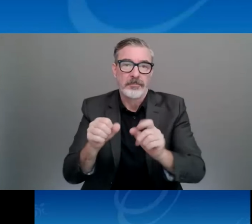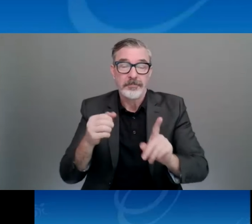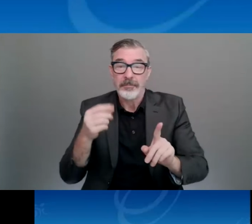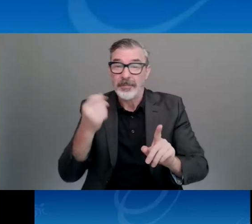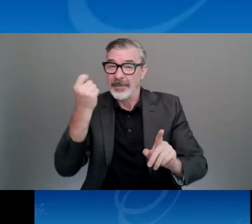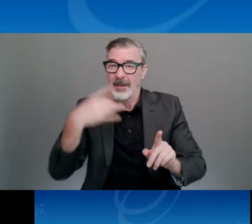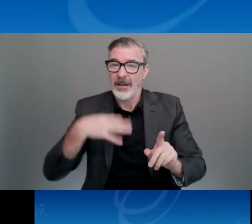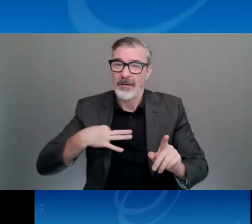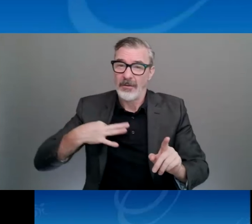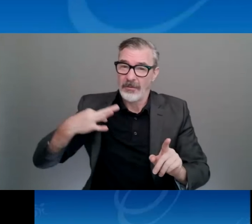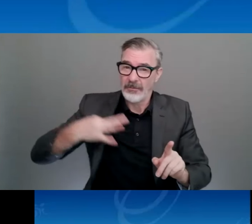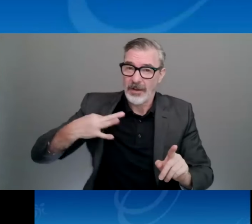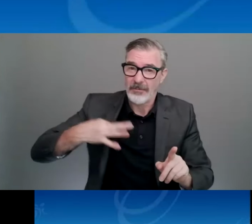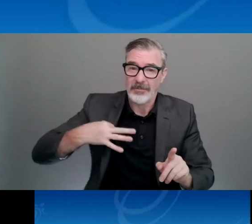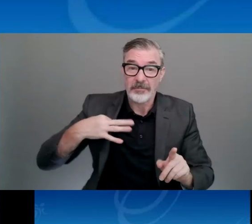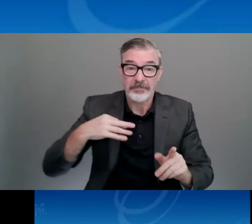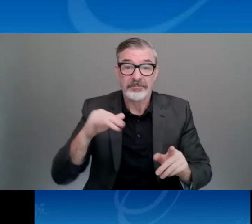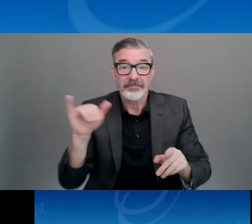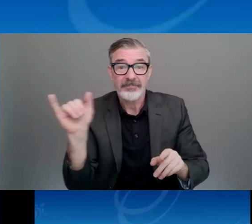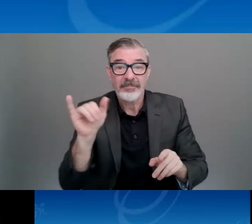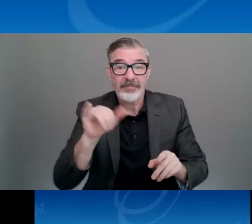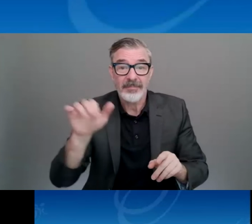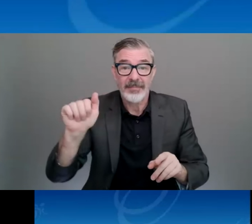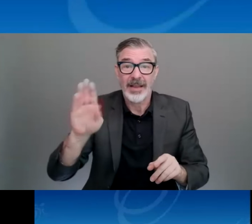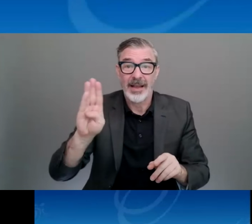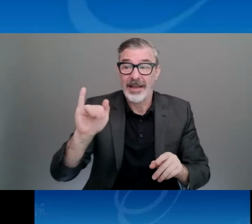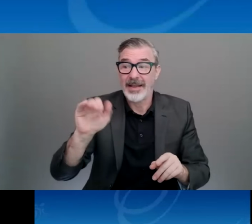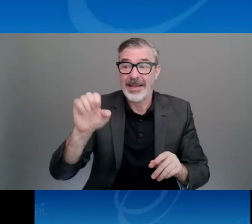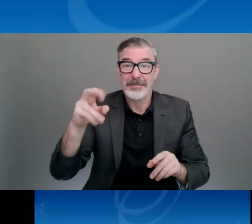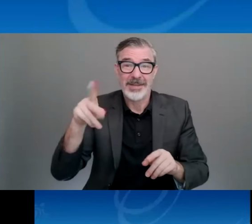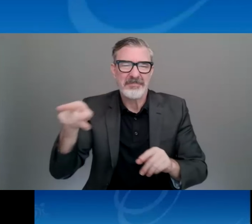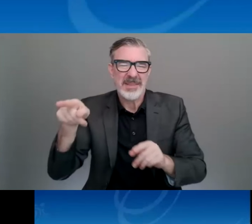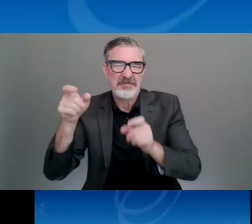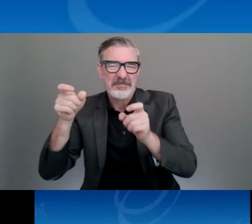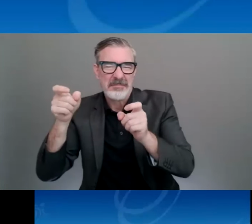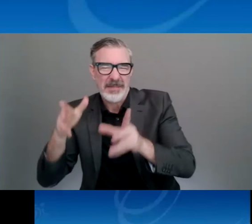that Abhishek is currently the project manager of. You need to maybe talk to it a little bit more,